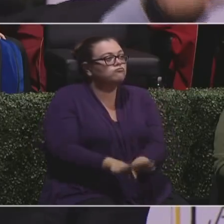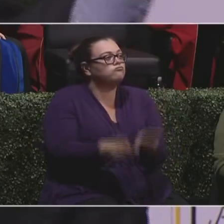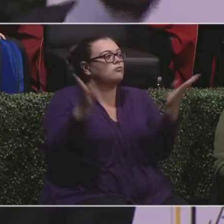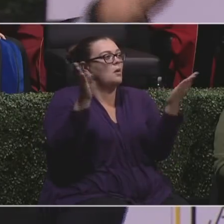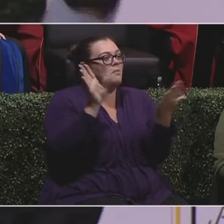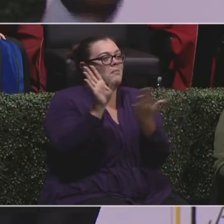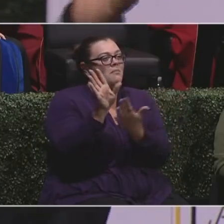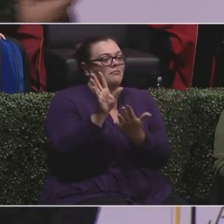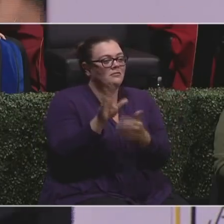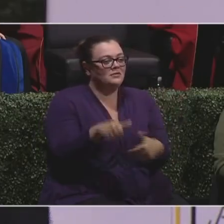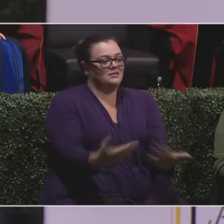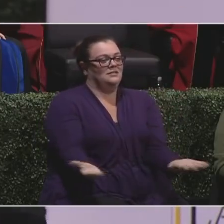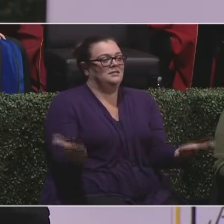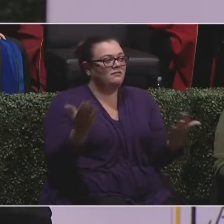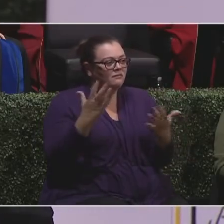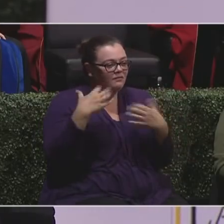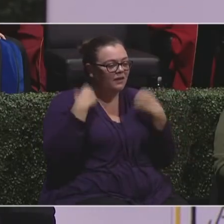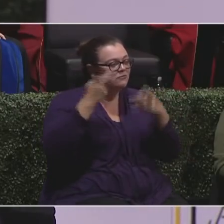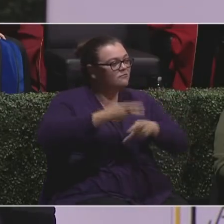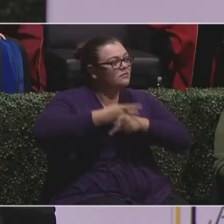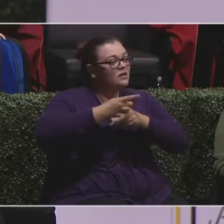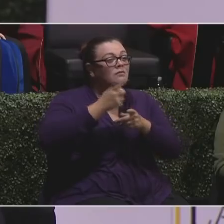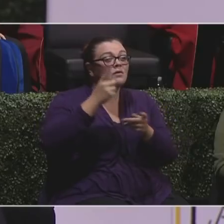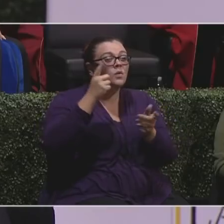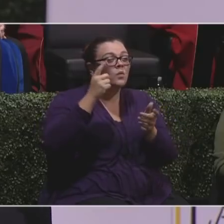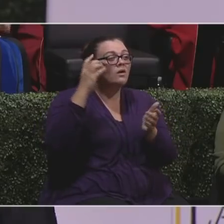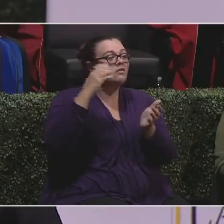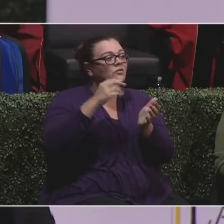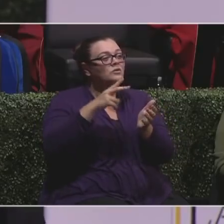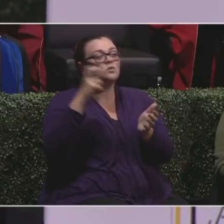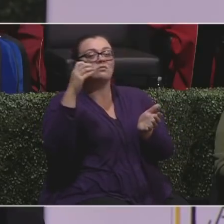WHERE LATINO MARKETS, AND WE KNEW THAT IT WAS A HISTORICAL OPPORTUNITY.